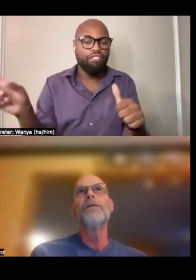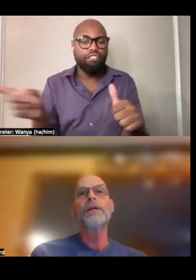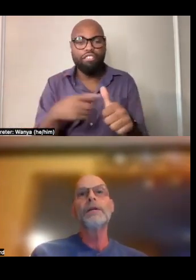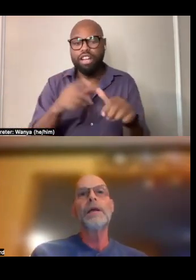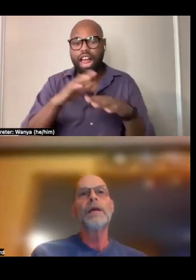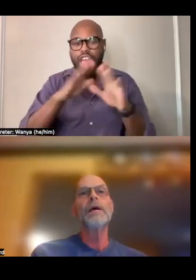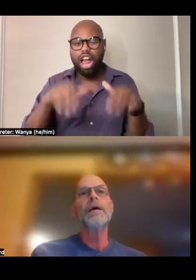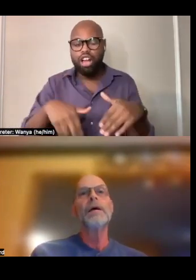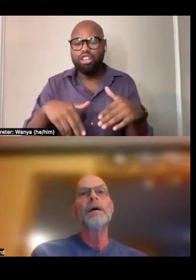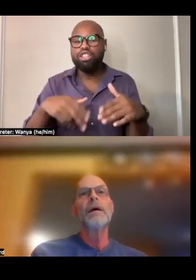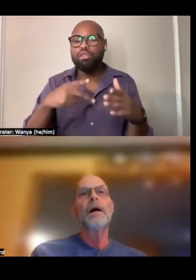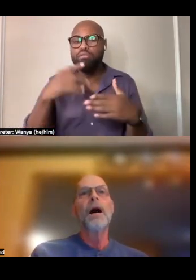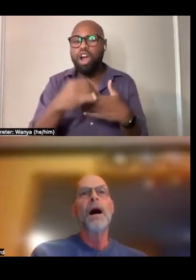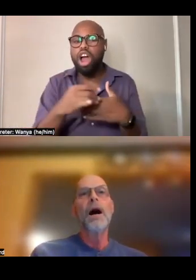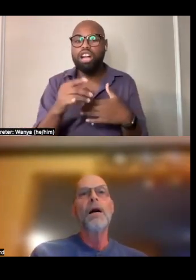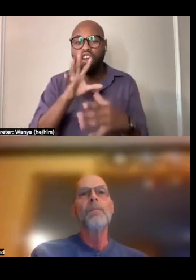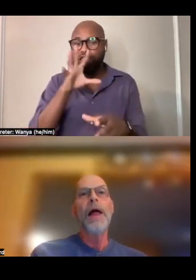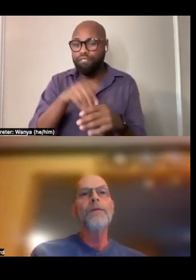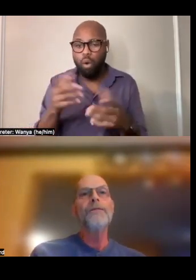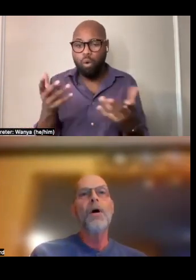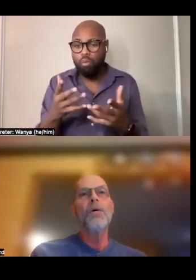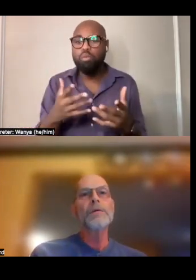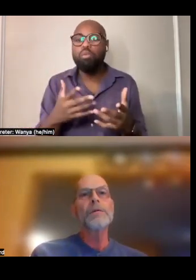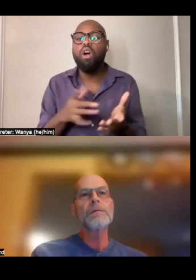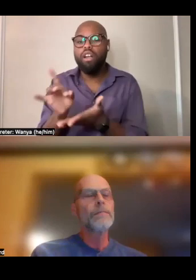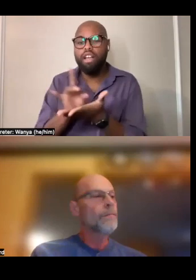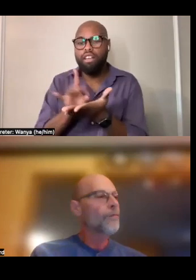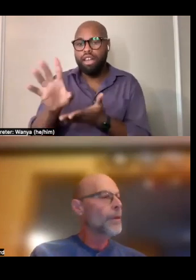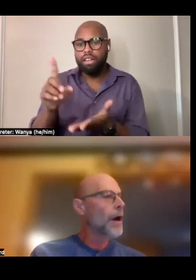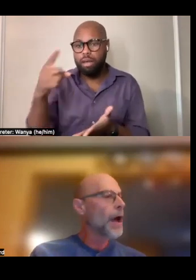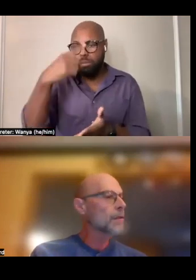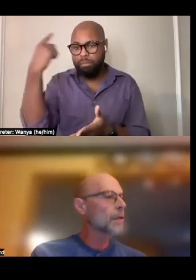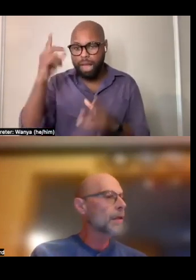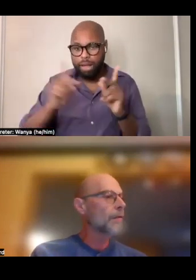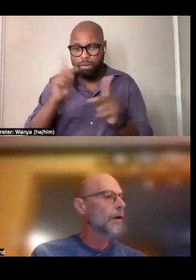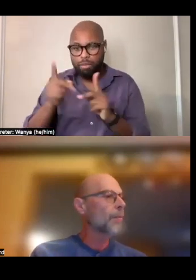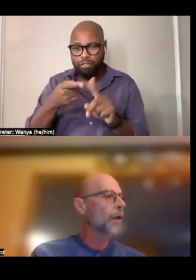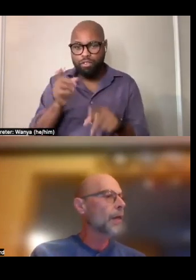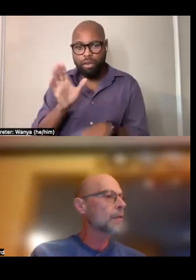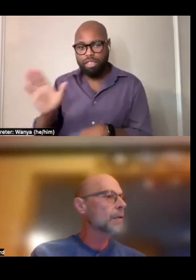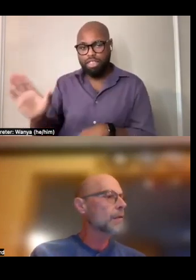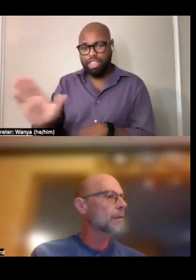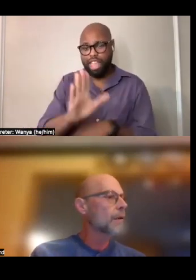evicting black folks from their housing and their places.